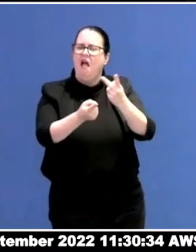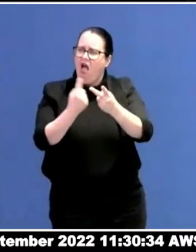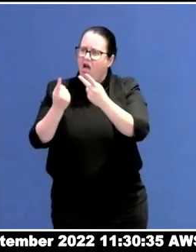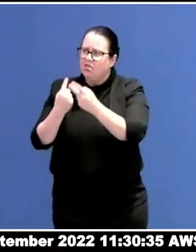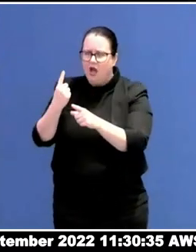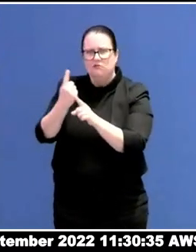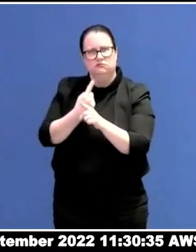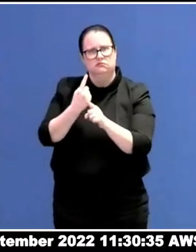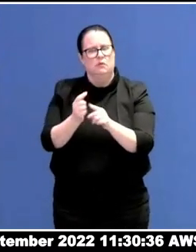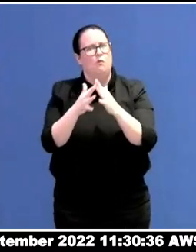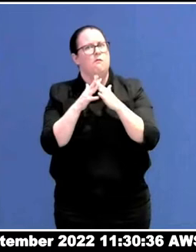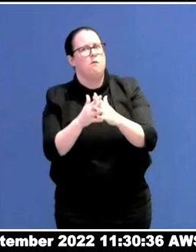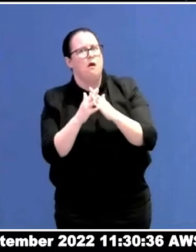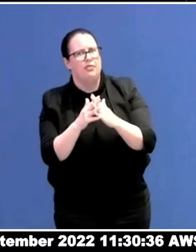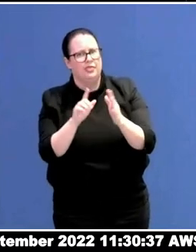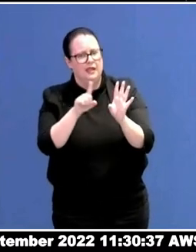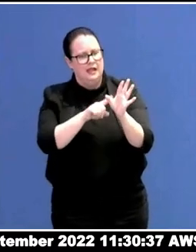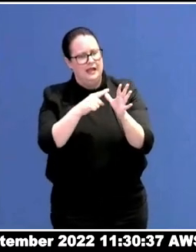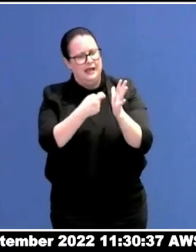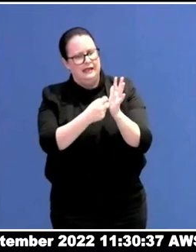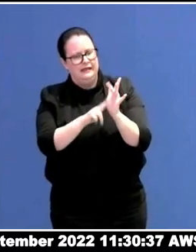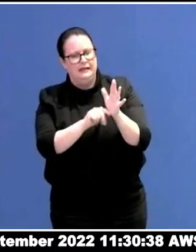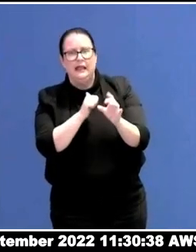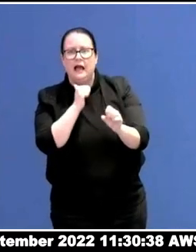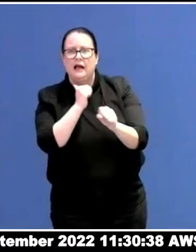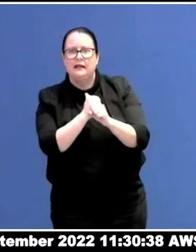the benefits - real fundamental benefits of that approach of communication.